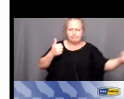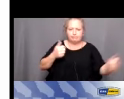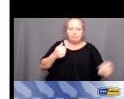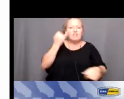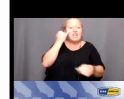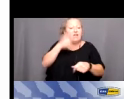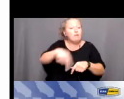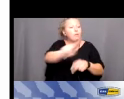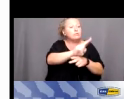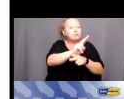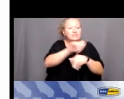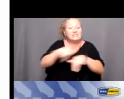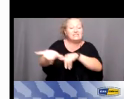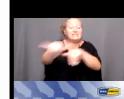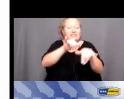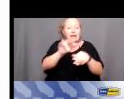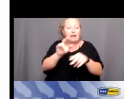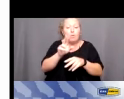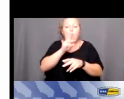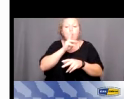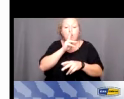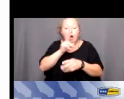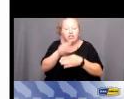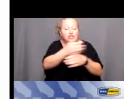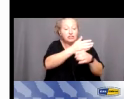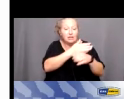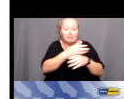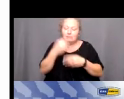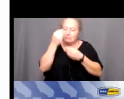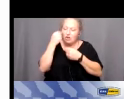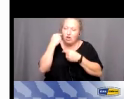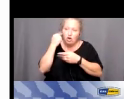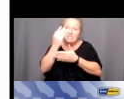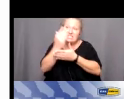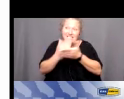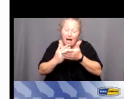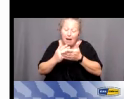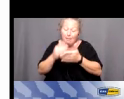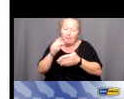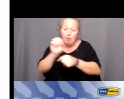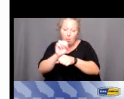We heard some employers stop providing water to their workers because of Covid concerns.